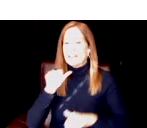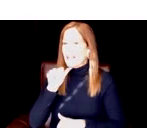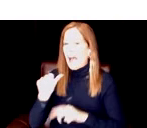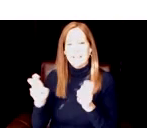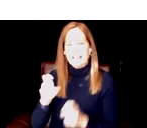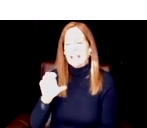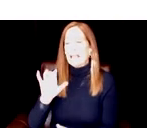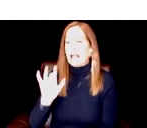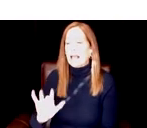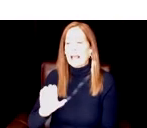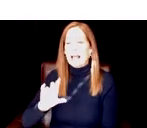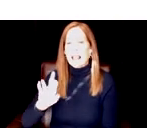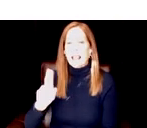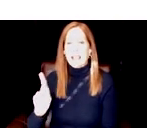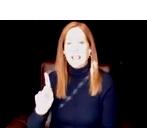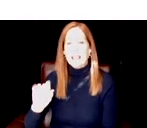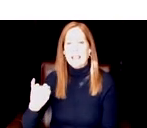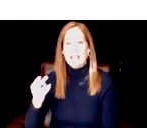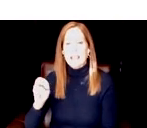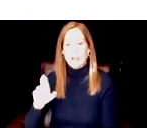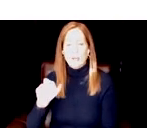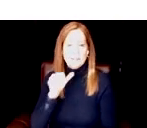and is ineffective for a screen reader user.